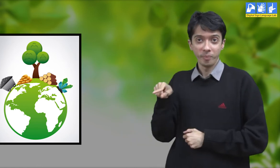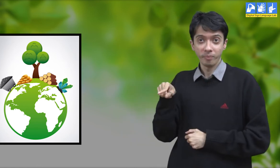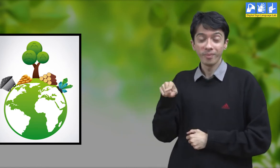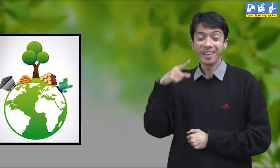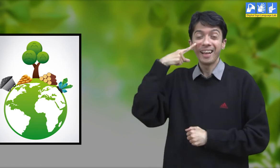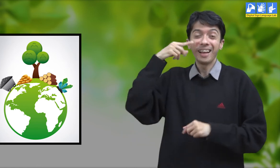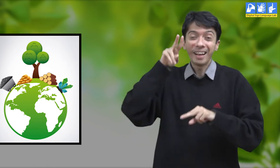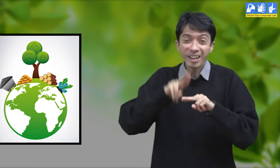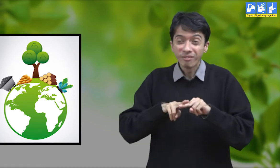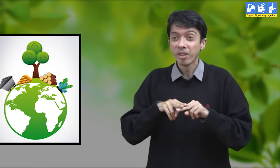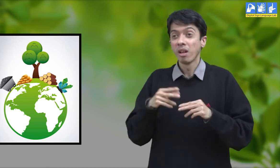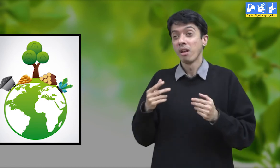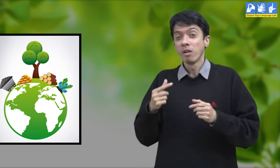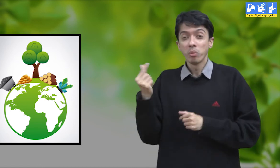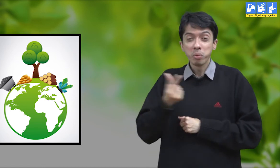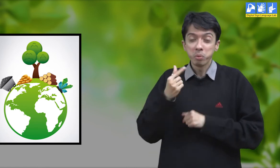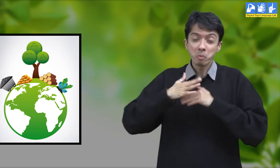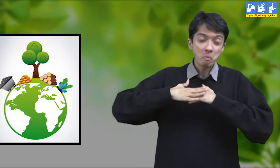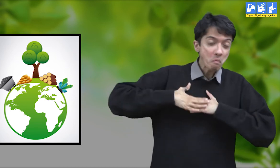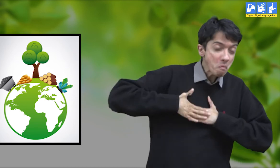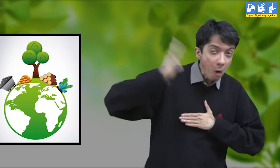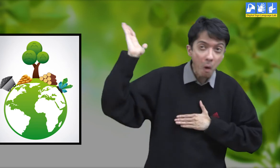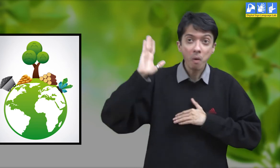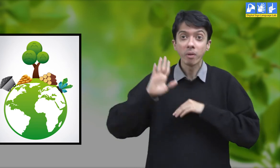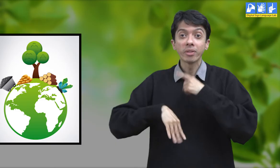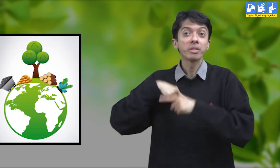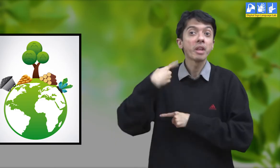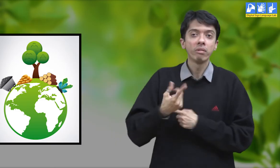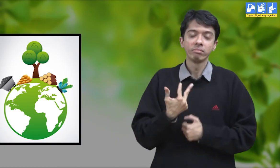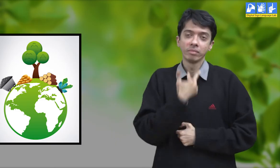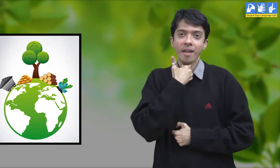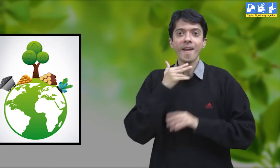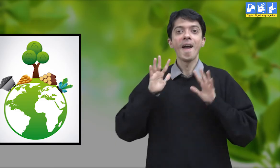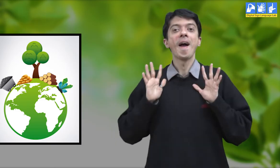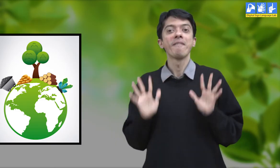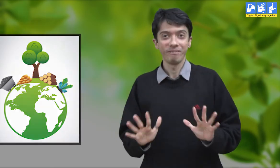If we make unlimited use of natural resources,